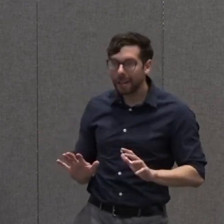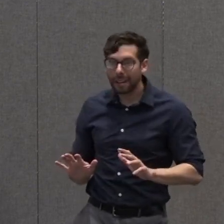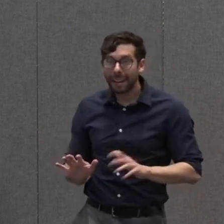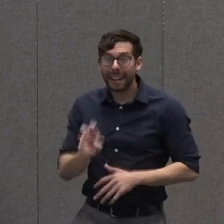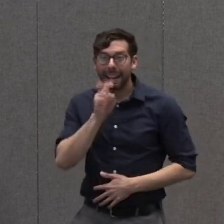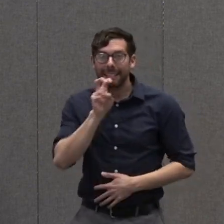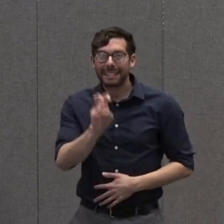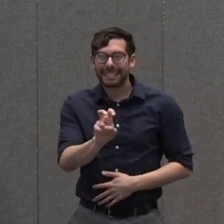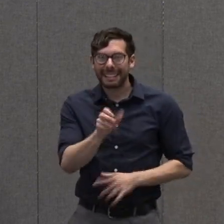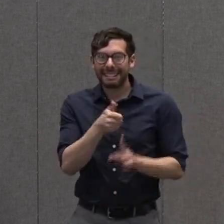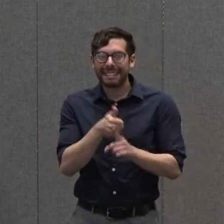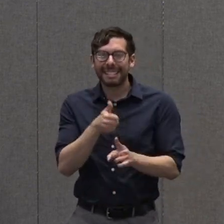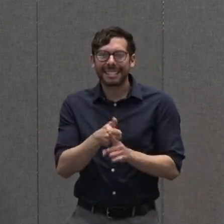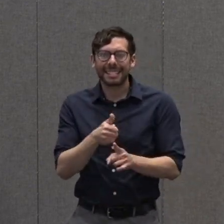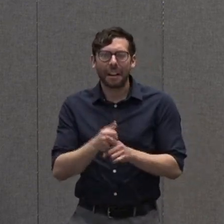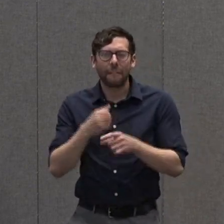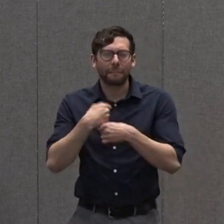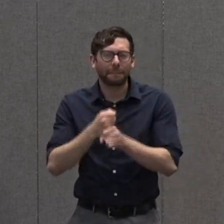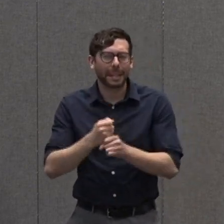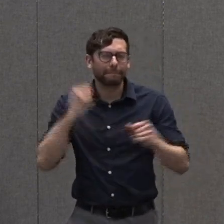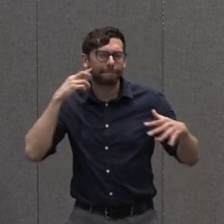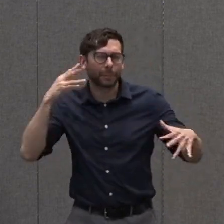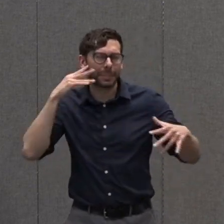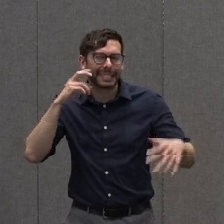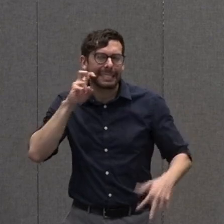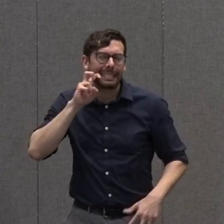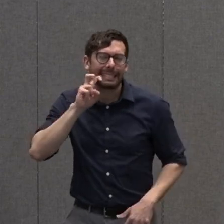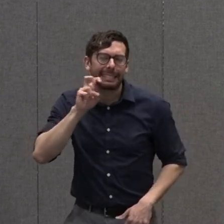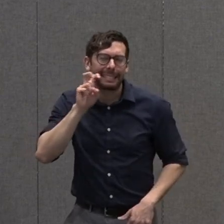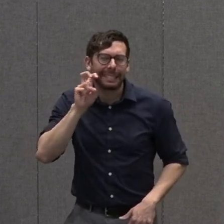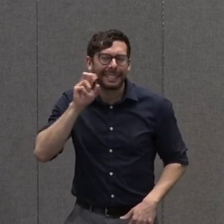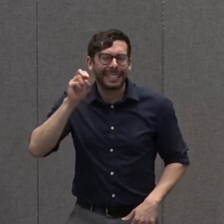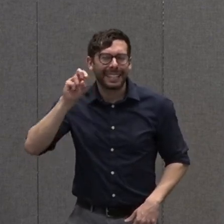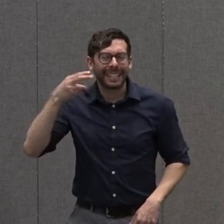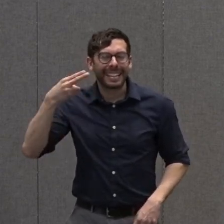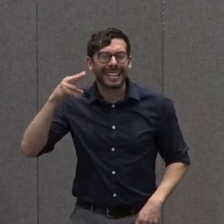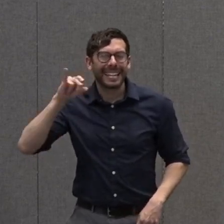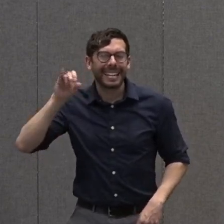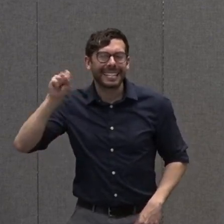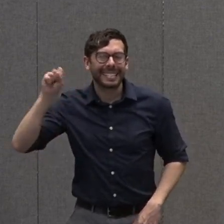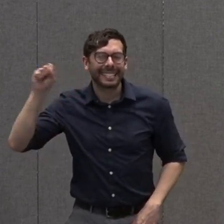like a rattlesnake's rattle. - Like a rattle, okay. They'll actually gape their mouth a little bit, and hiss.